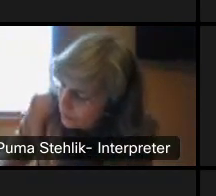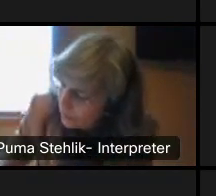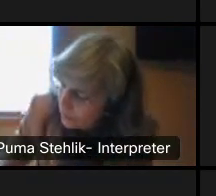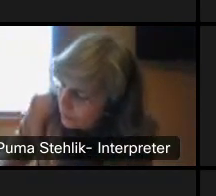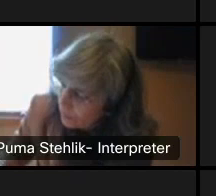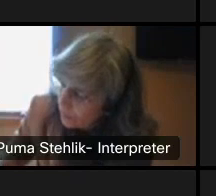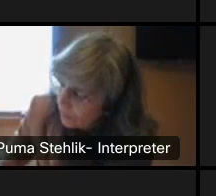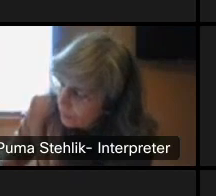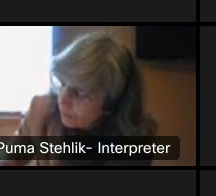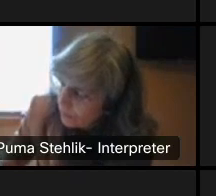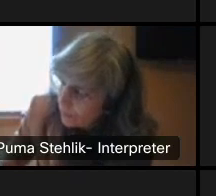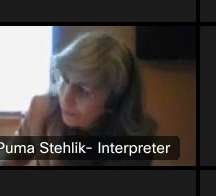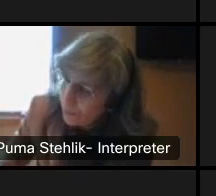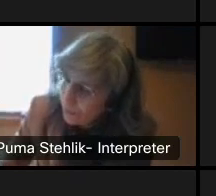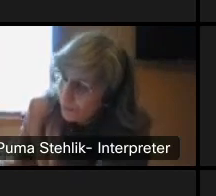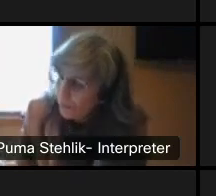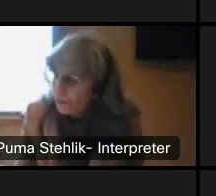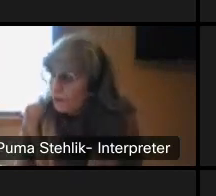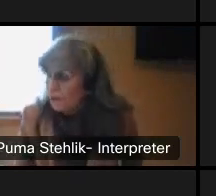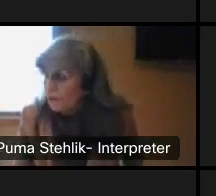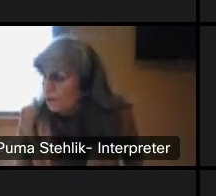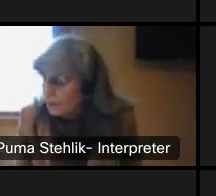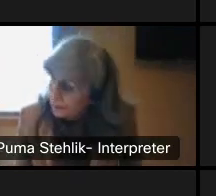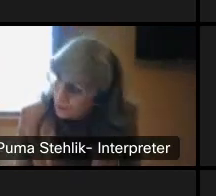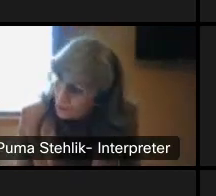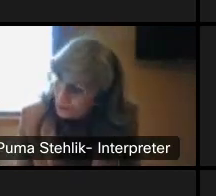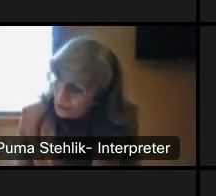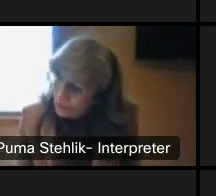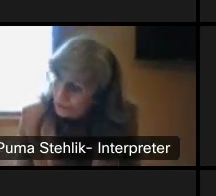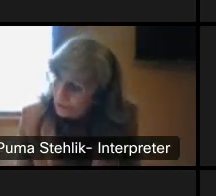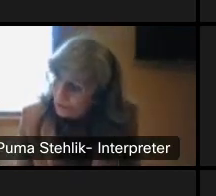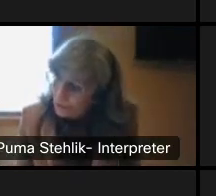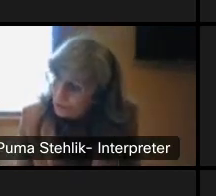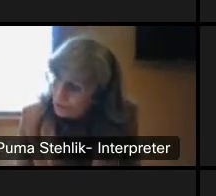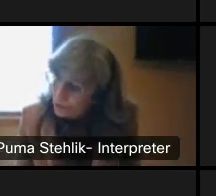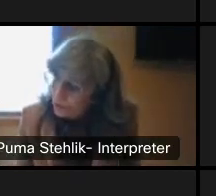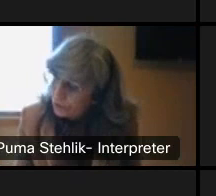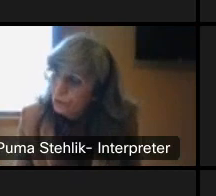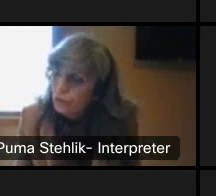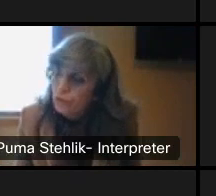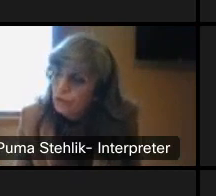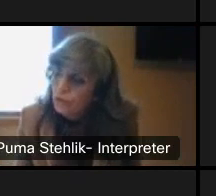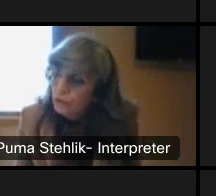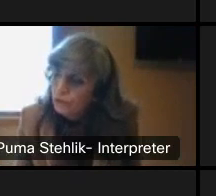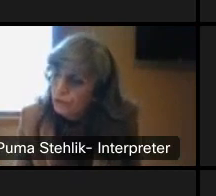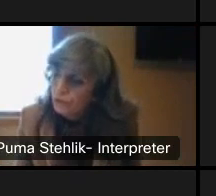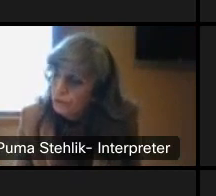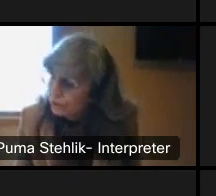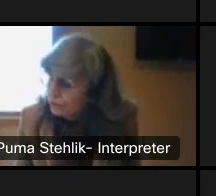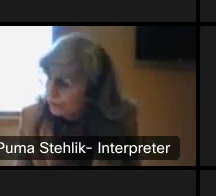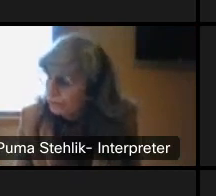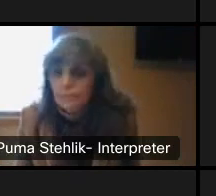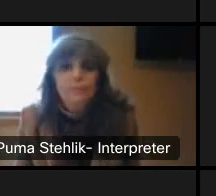0 or 85, uh, those, those, those, they should've gone through what you see.